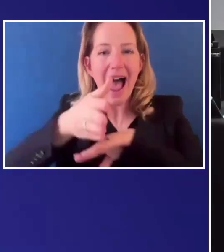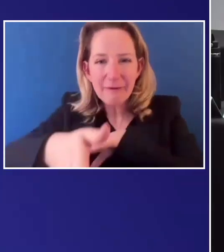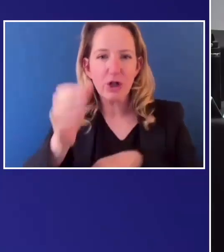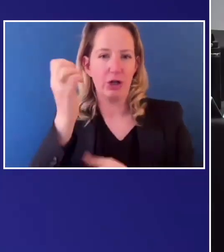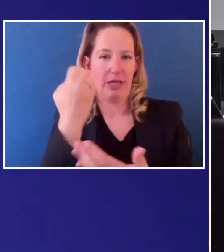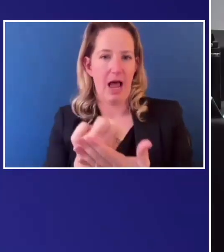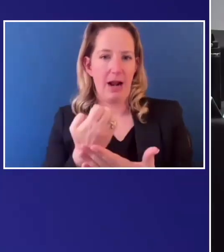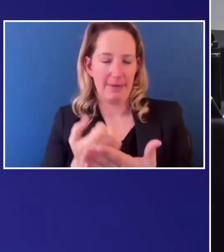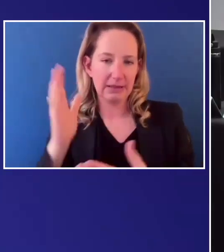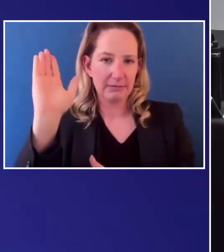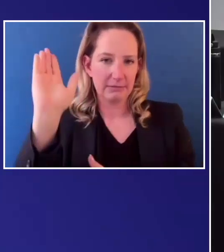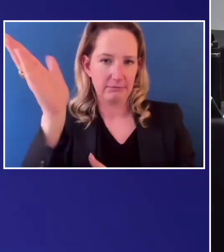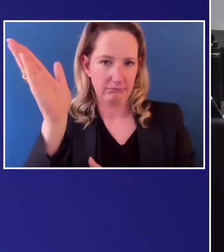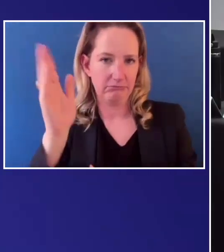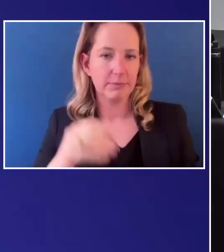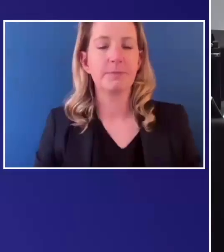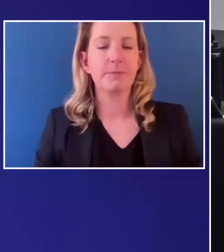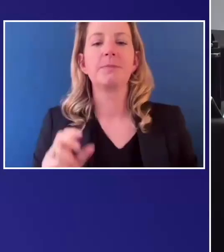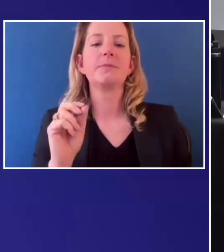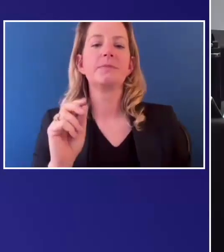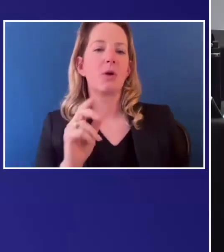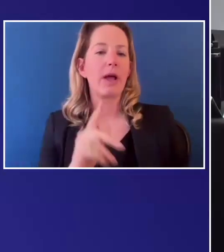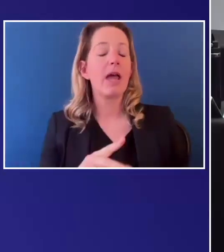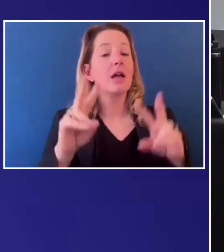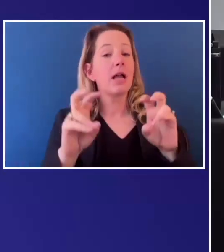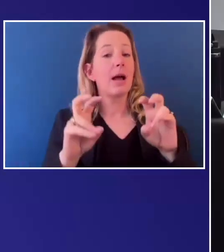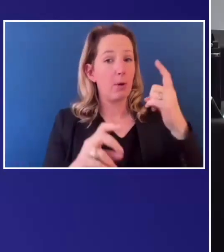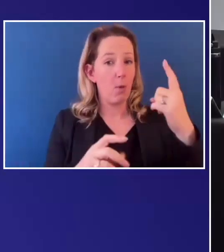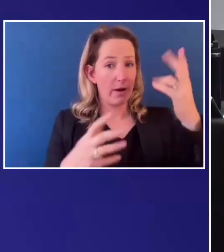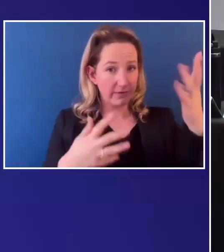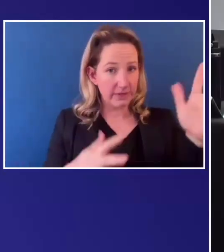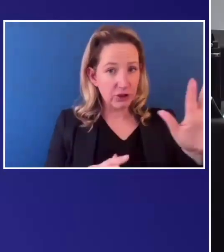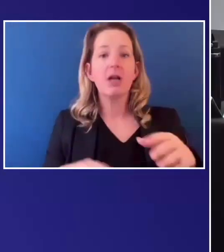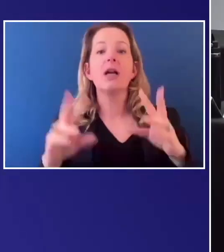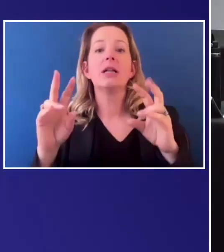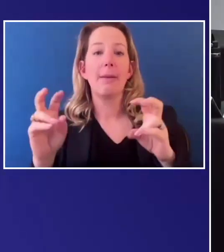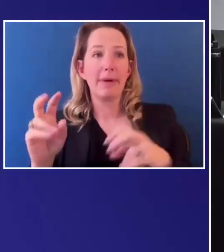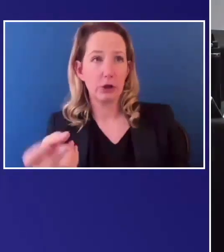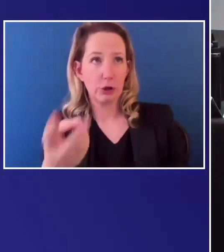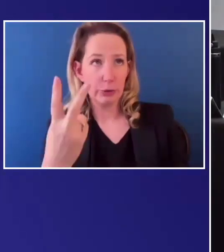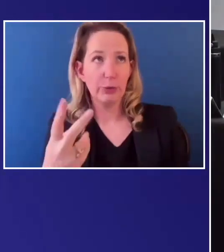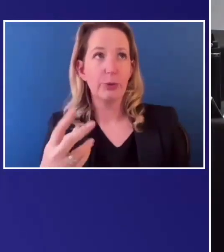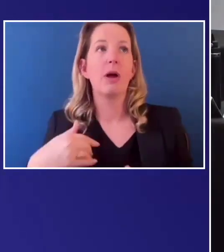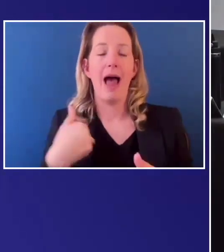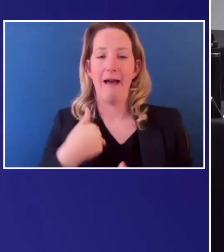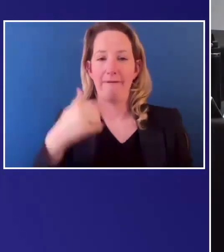juncture, and move into topic two. I believe we have a presentation to tee this up. So Dave, I'll hand it over to you